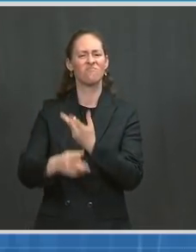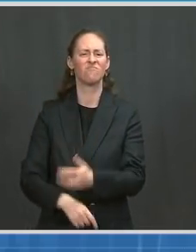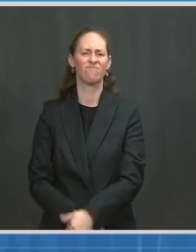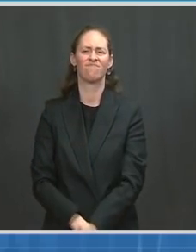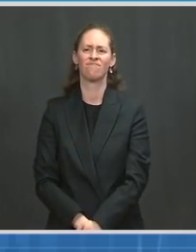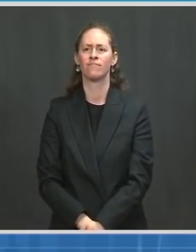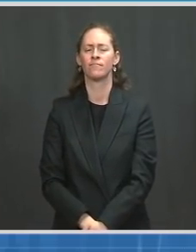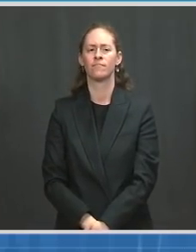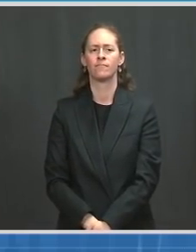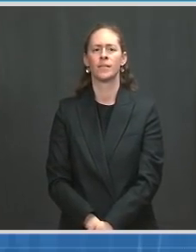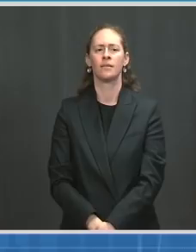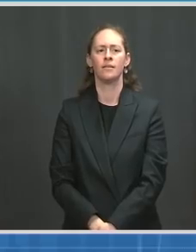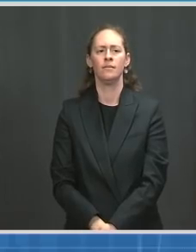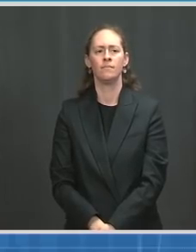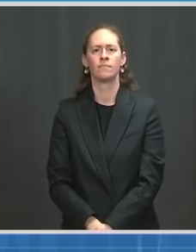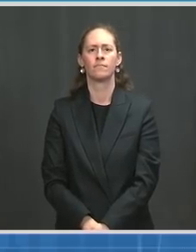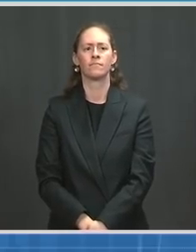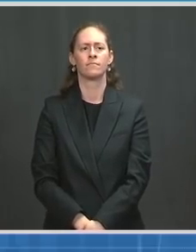Moderator: Last question, let's go to Meg Tirrell at CNBC.